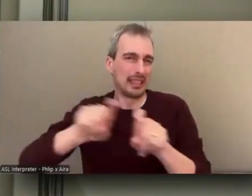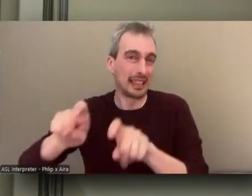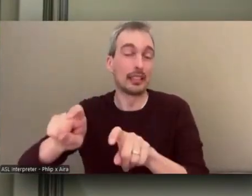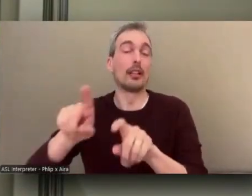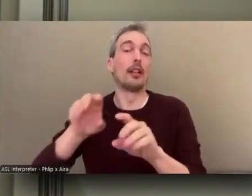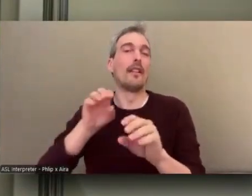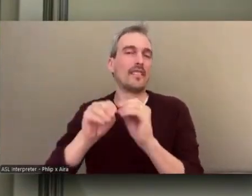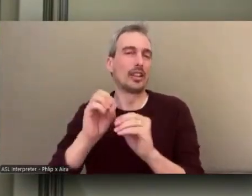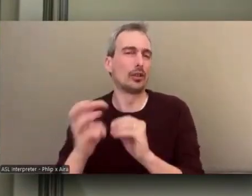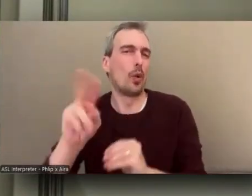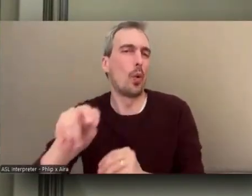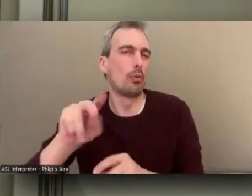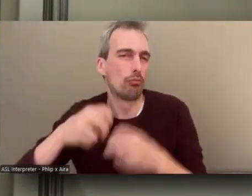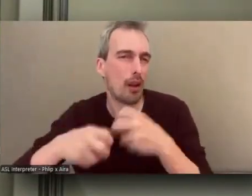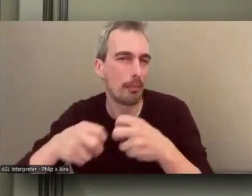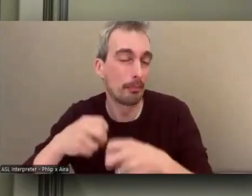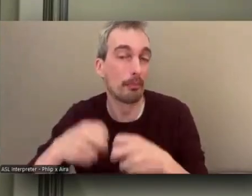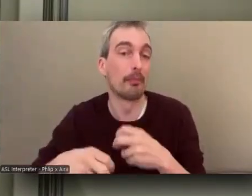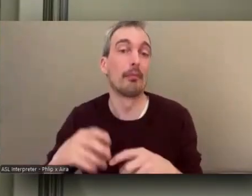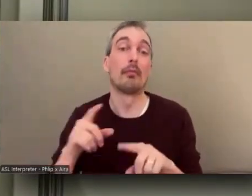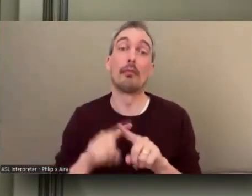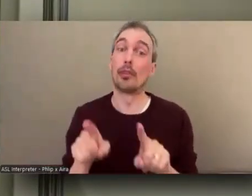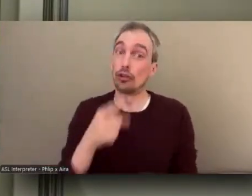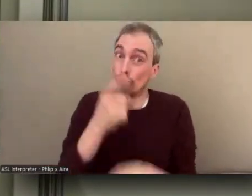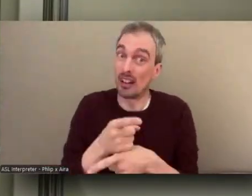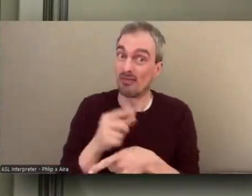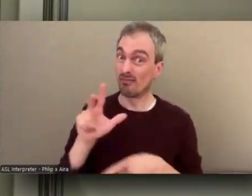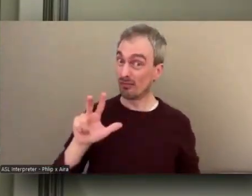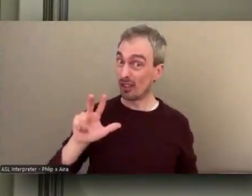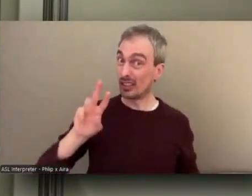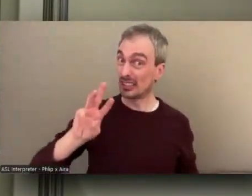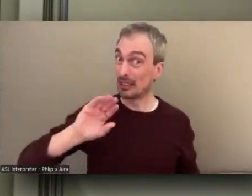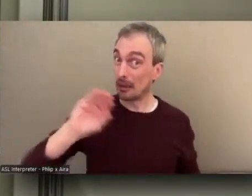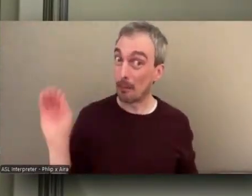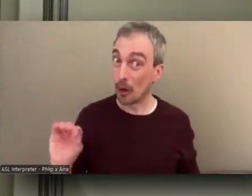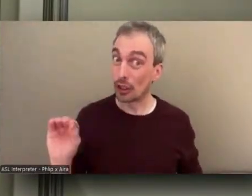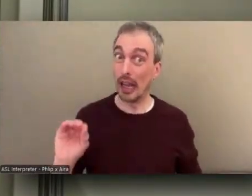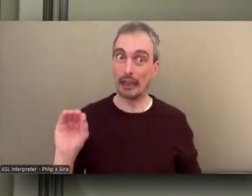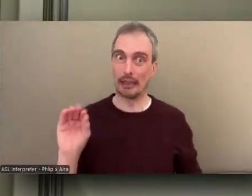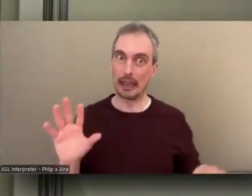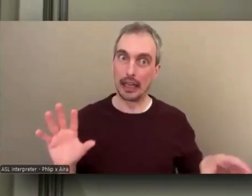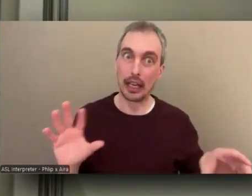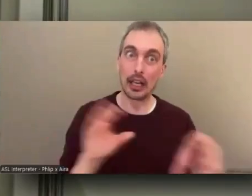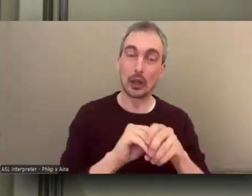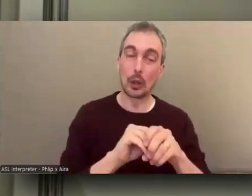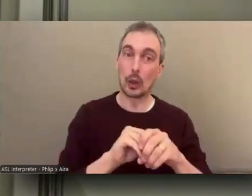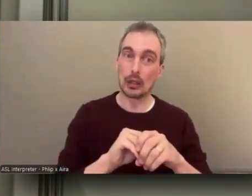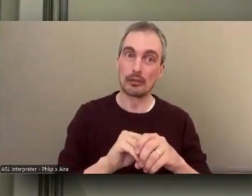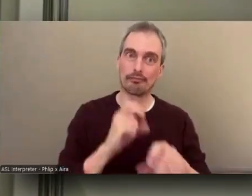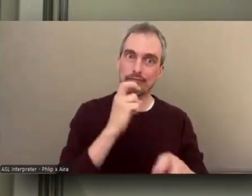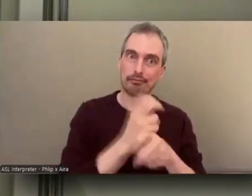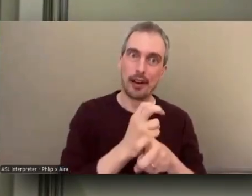The 36%, there's no hard requirement to actually fix anything. You've got to call Carl for that. Right?